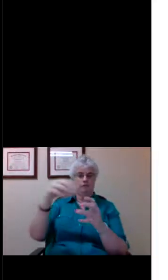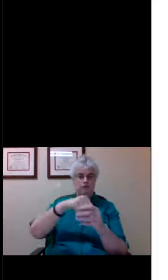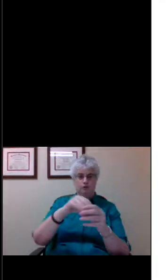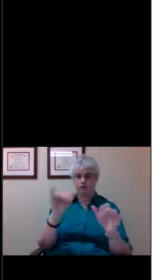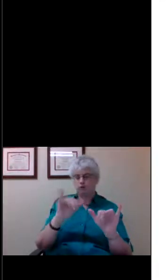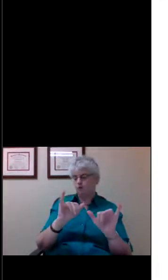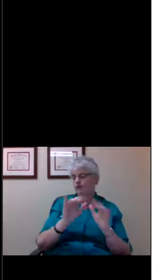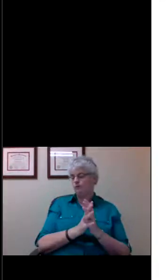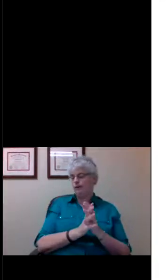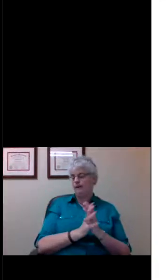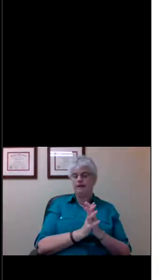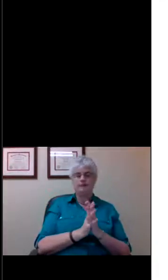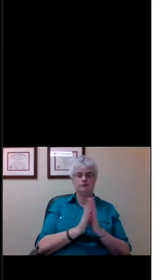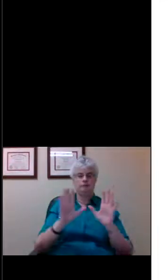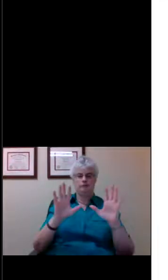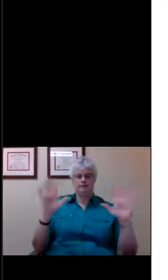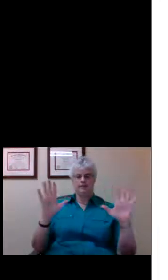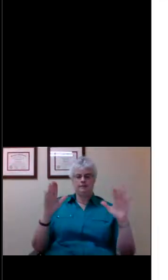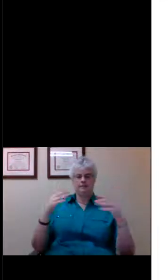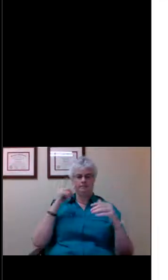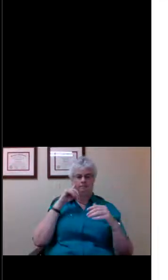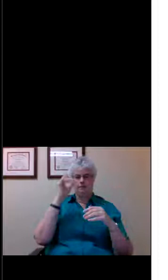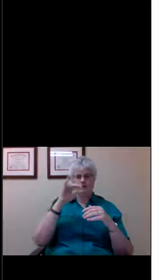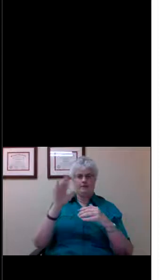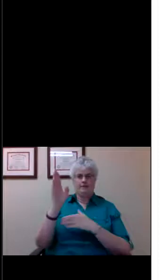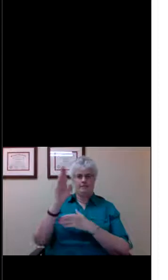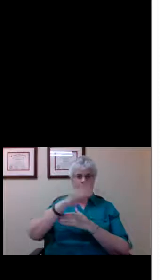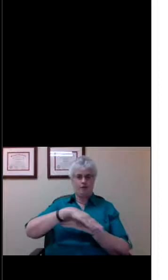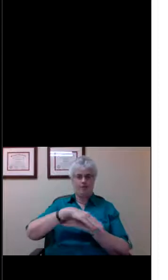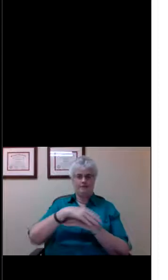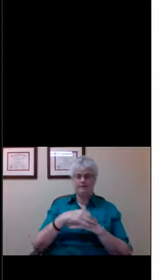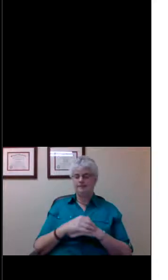Cierra will be able to participate at those points as well so that kind of